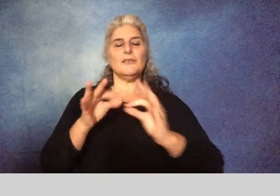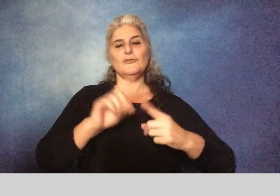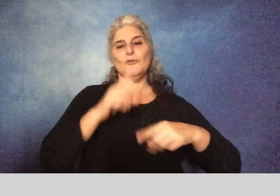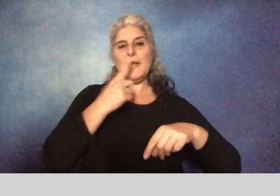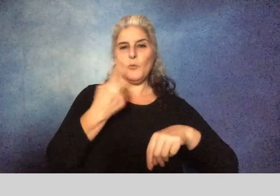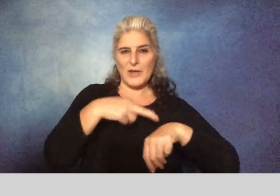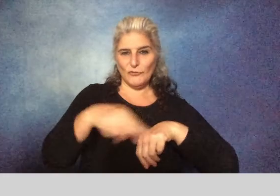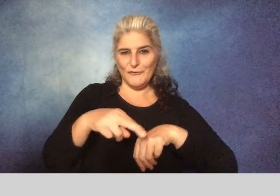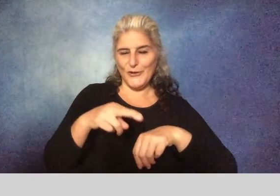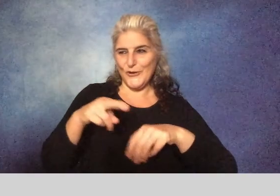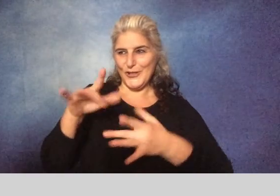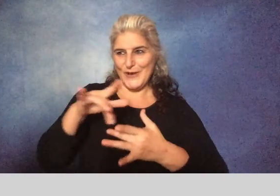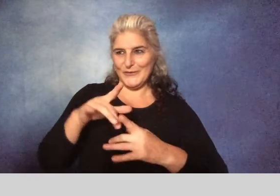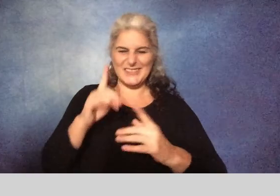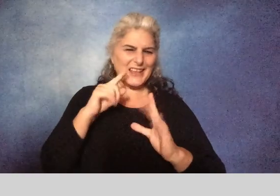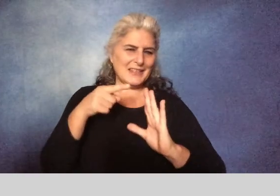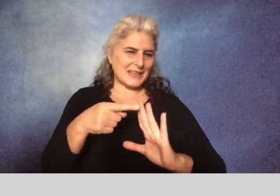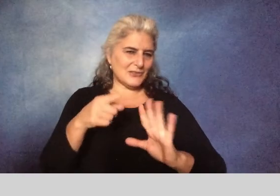Let's look at a few examples which will clarify this.